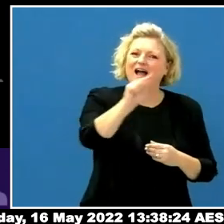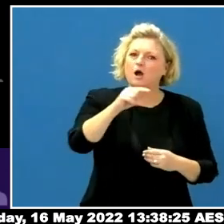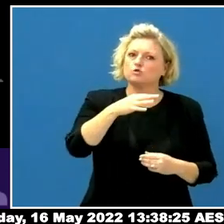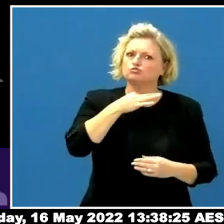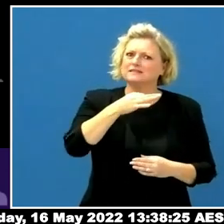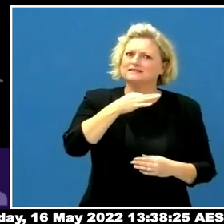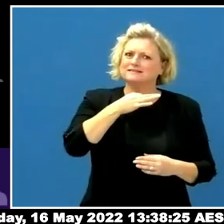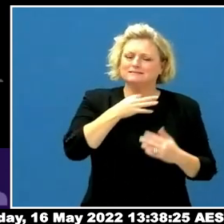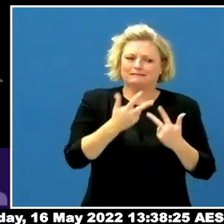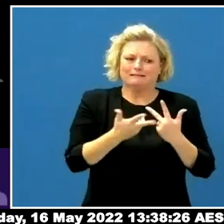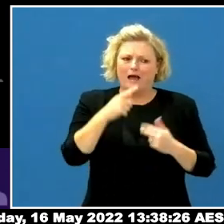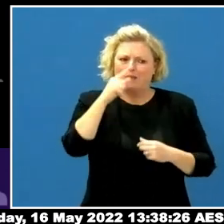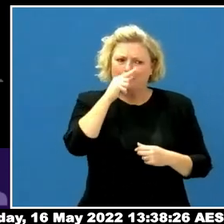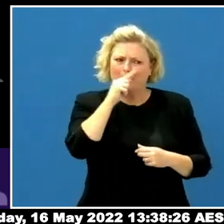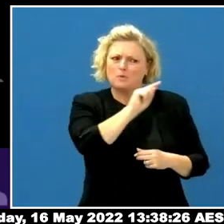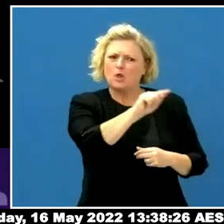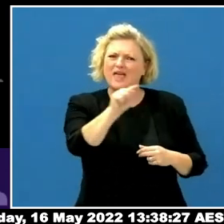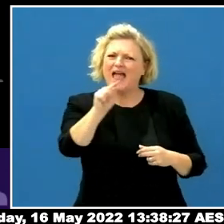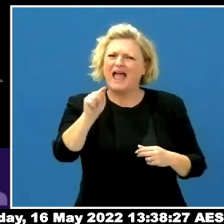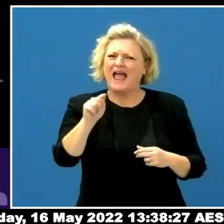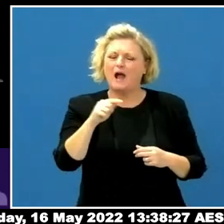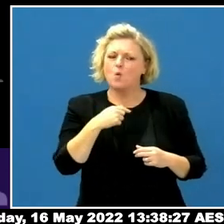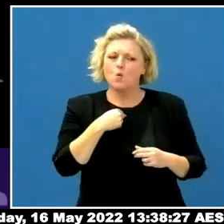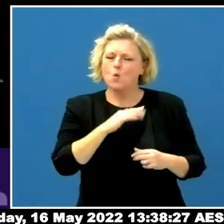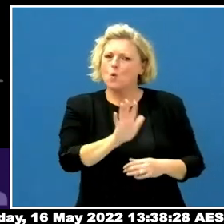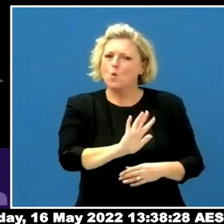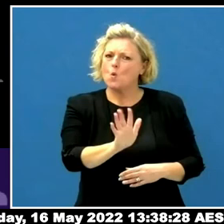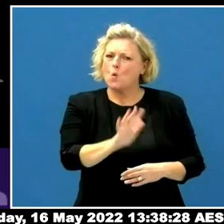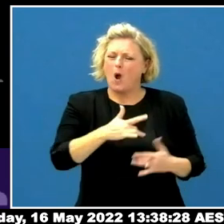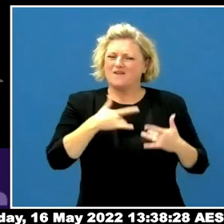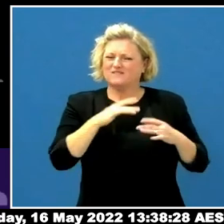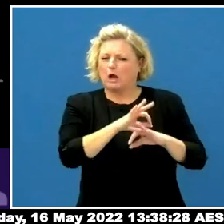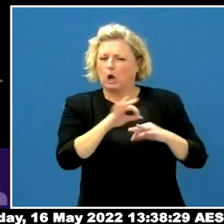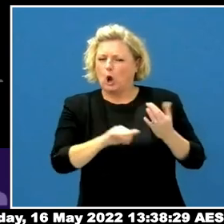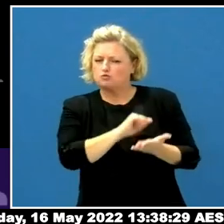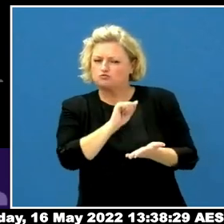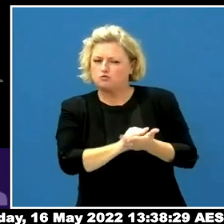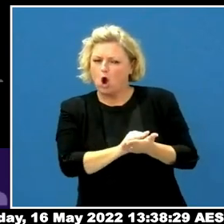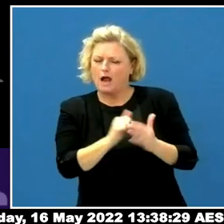as much as to if he was in a high aggressive situation, he would become the king of